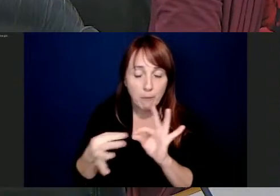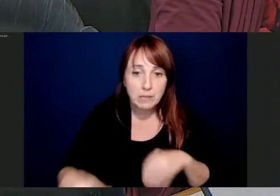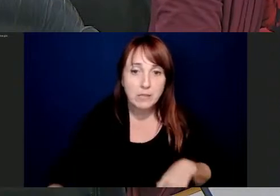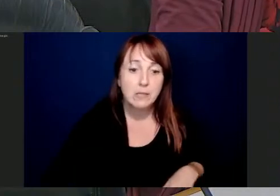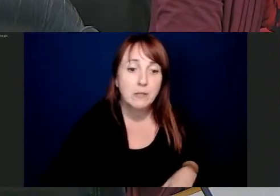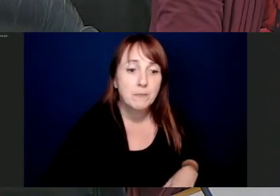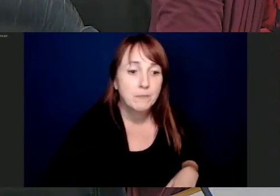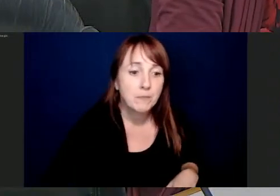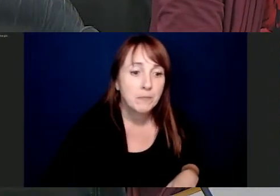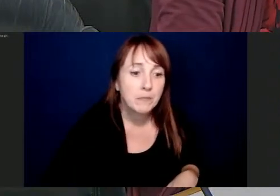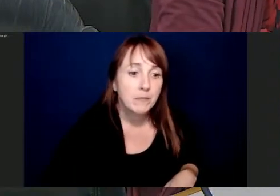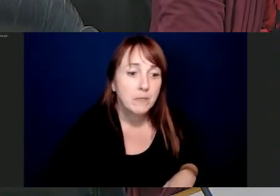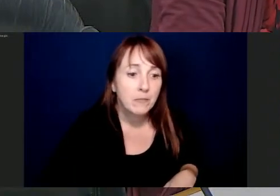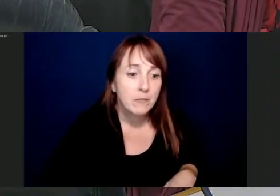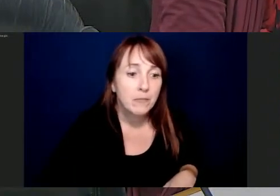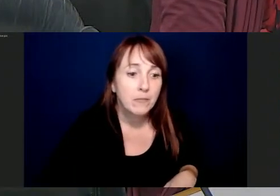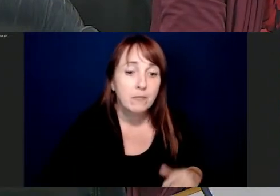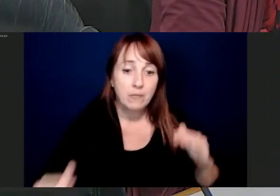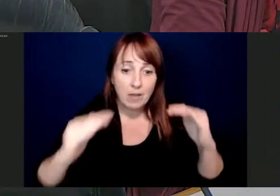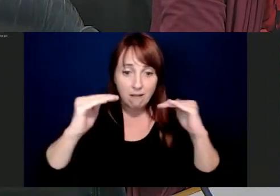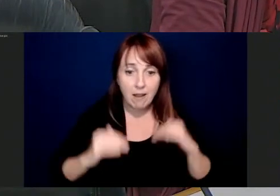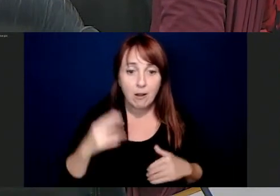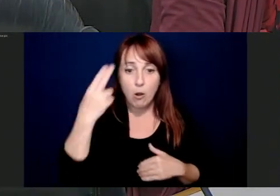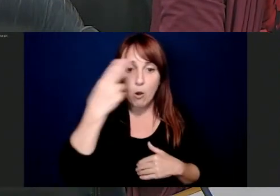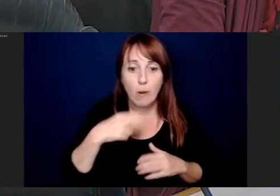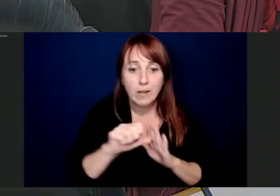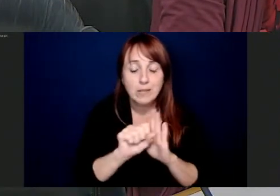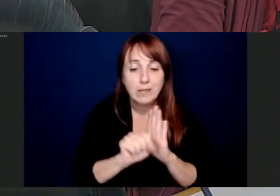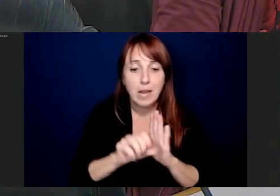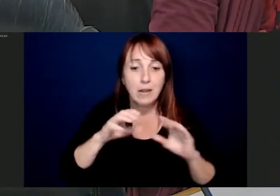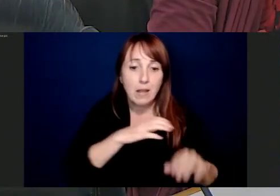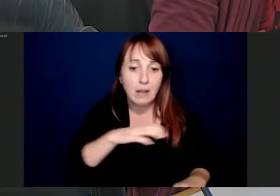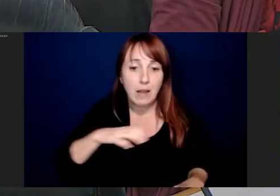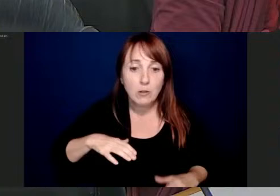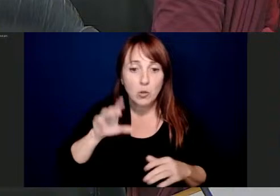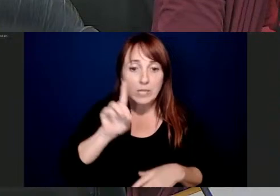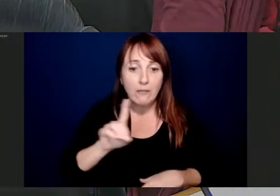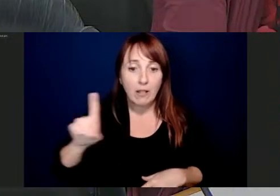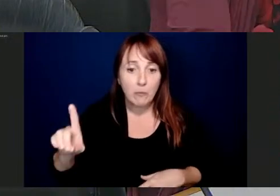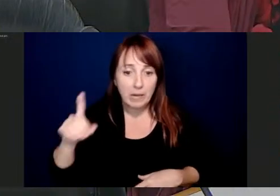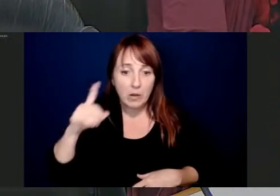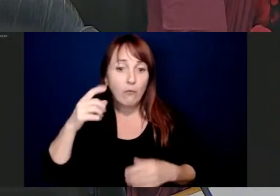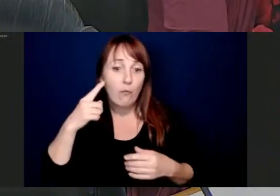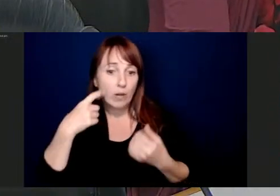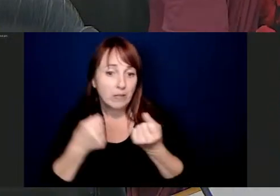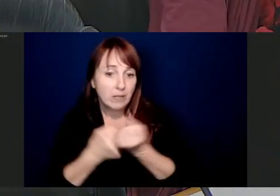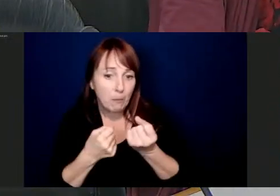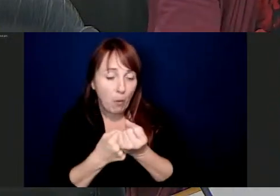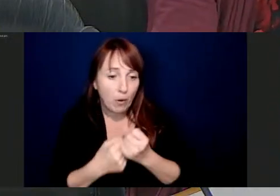Next we have Hawaii State Council Developmental Disabilities in Support. Please proceed. Yes.